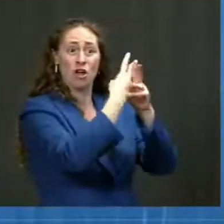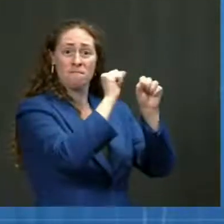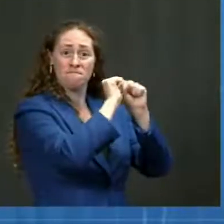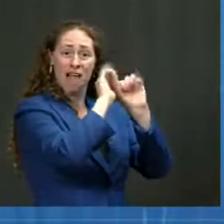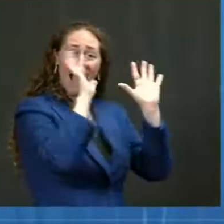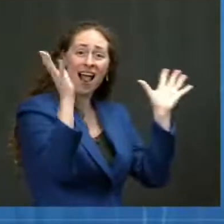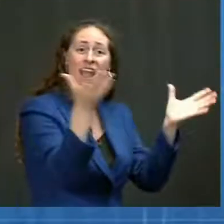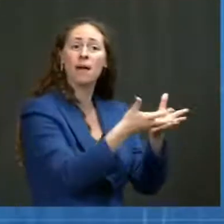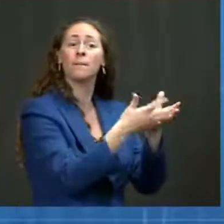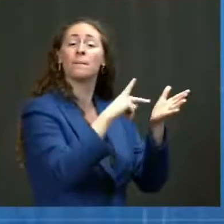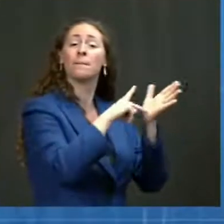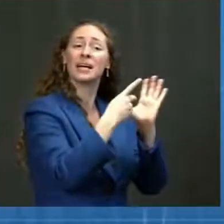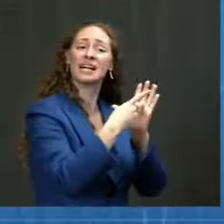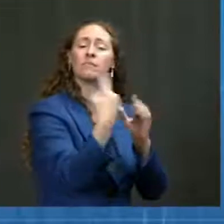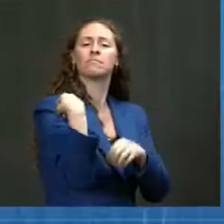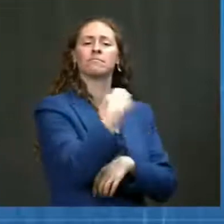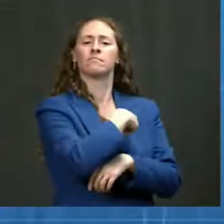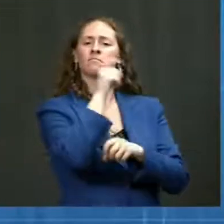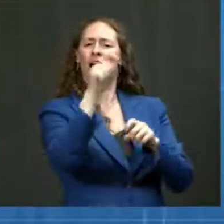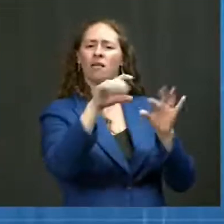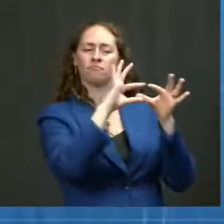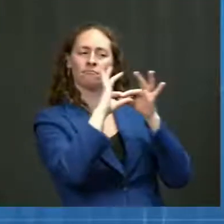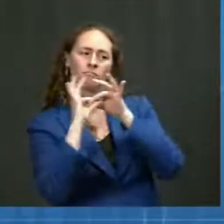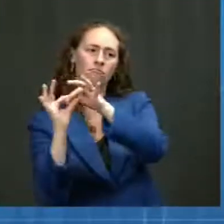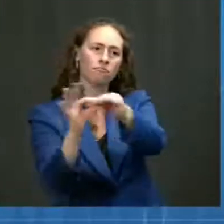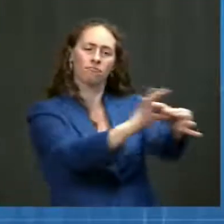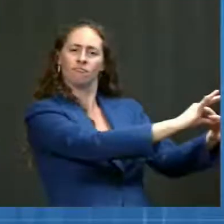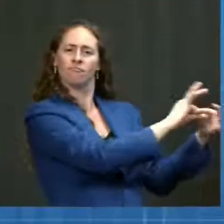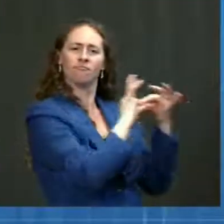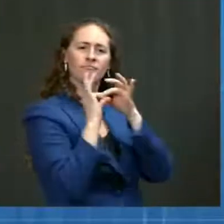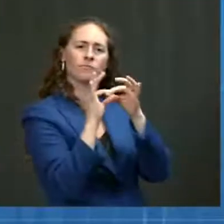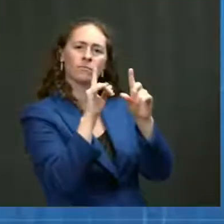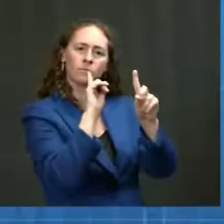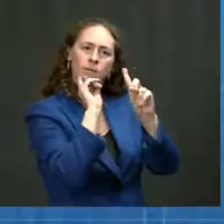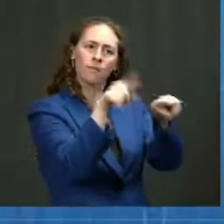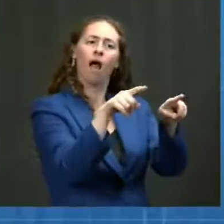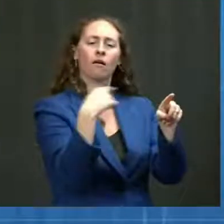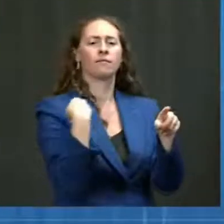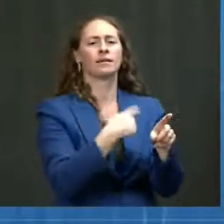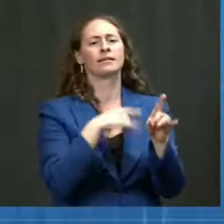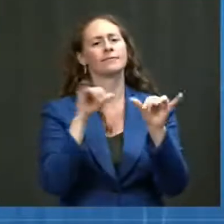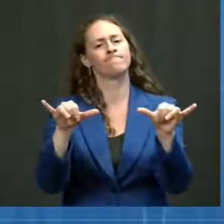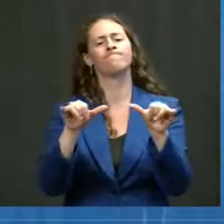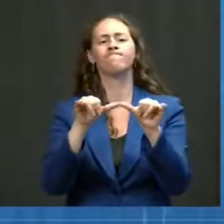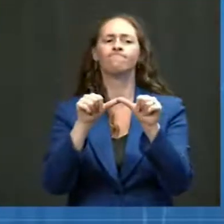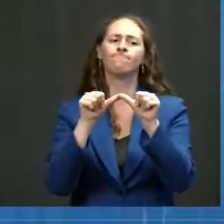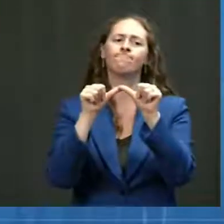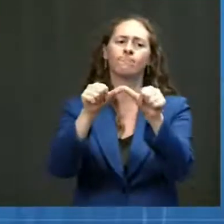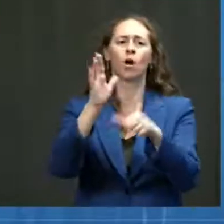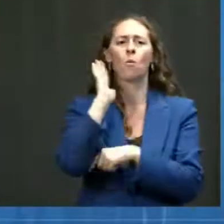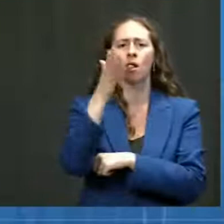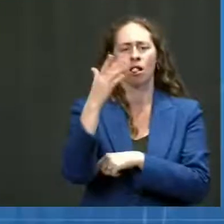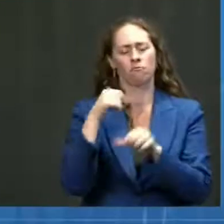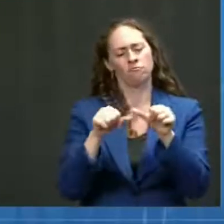PANDEMIC REQUIRES A GLOBAL